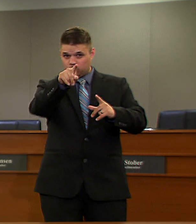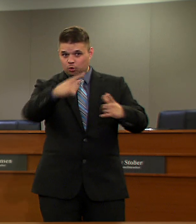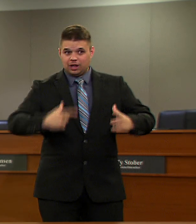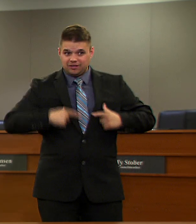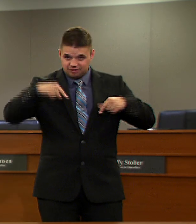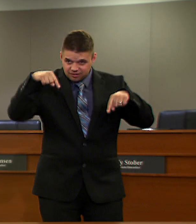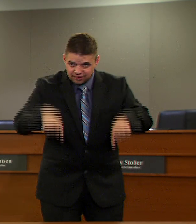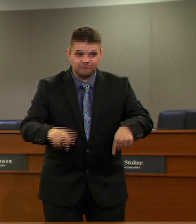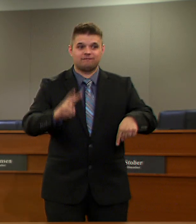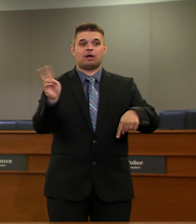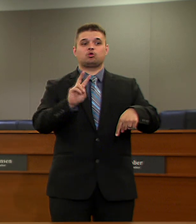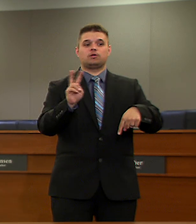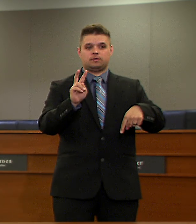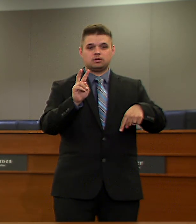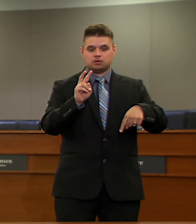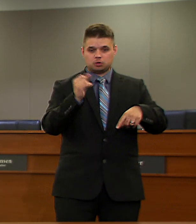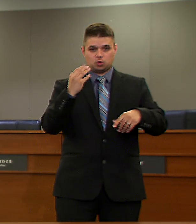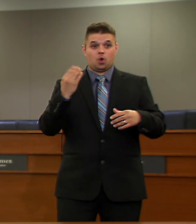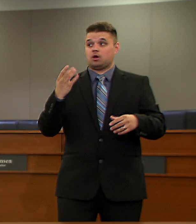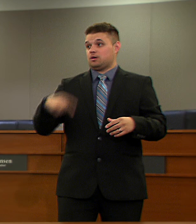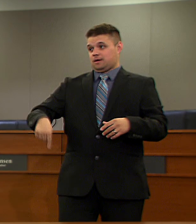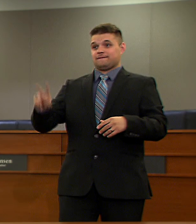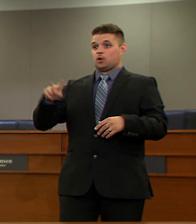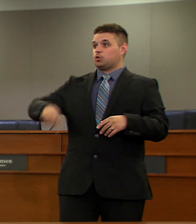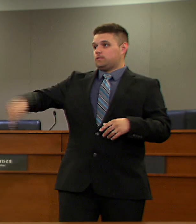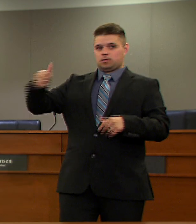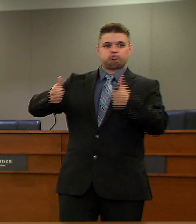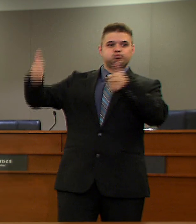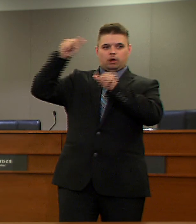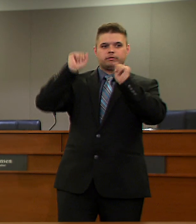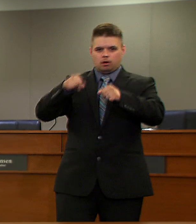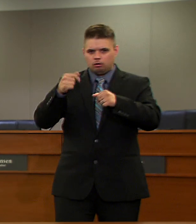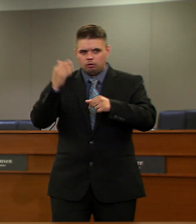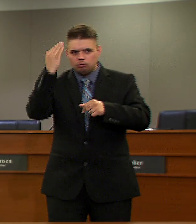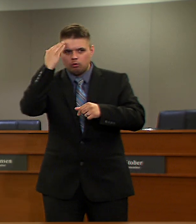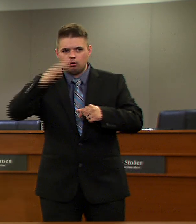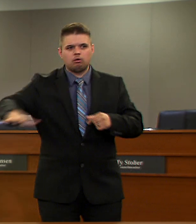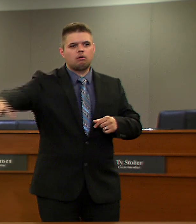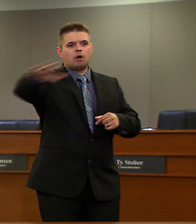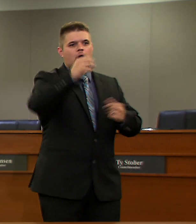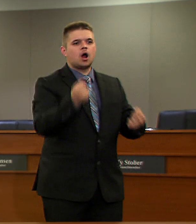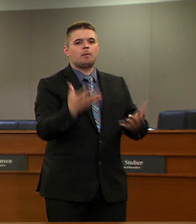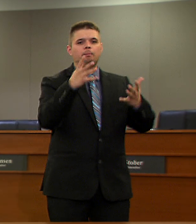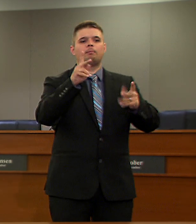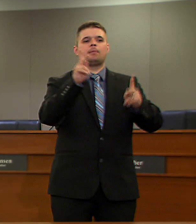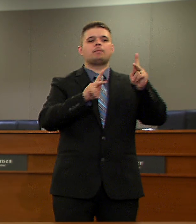Federal funding. You can respond online, over the phone, or by mail.